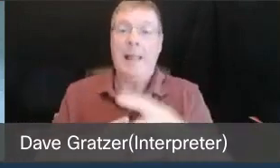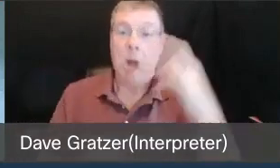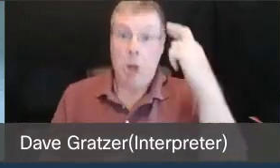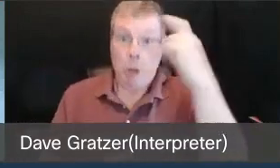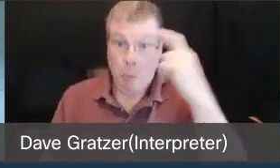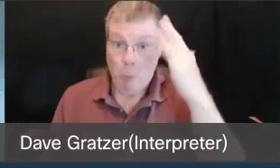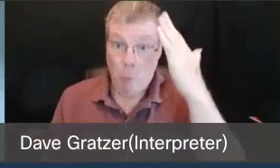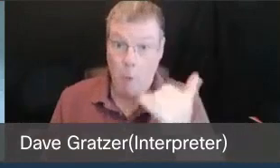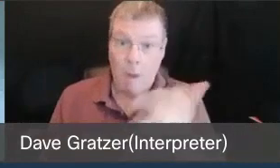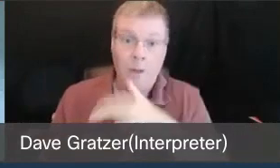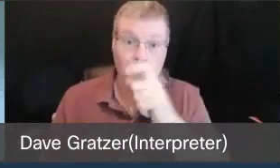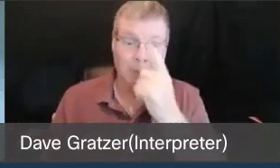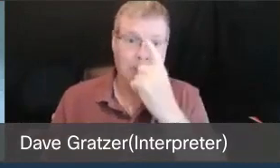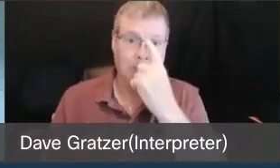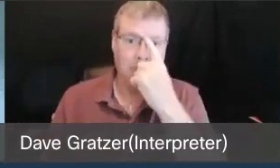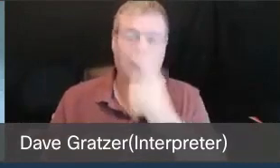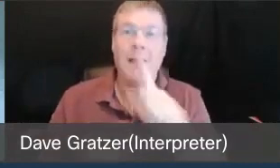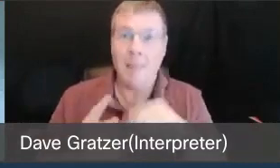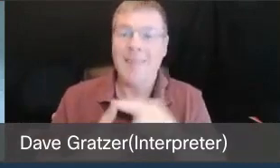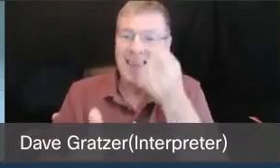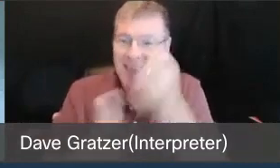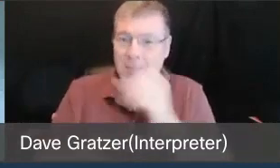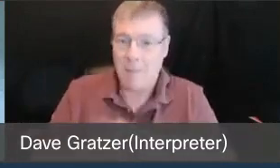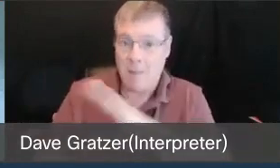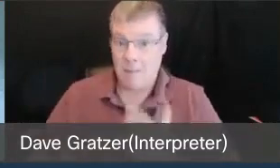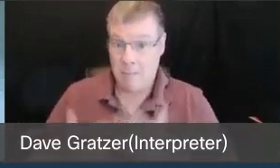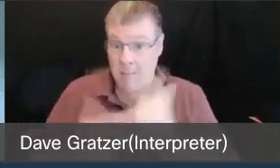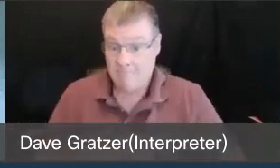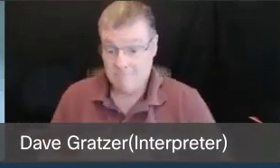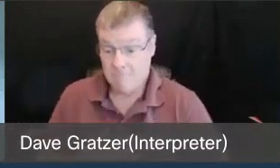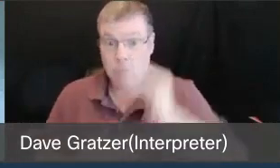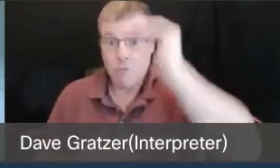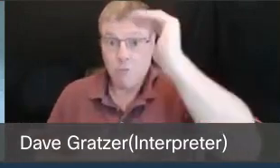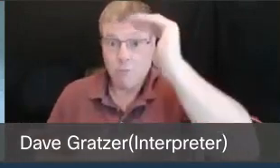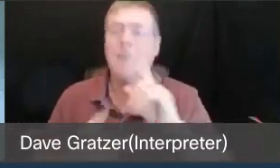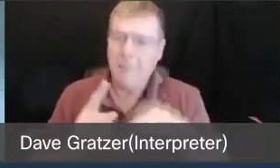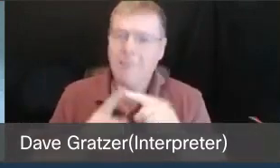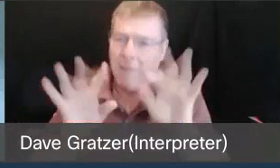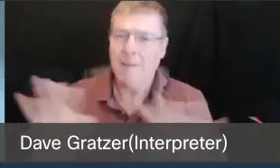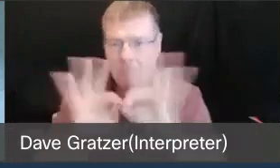and the impact that drinking had on his life as a child, it's important to talk about that period